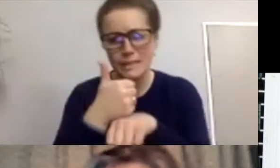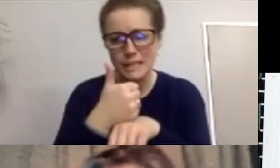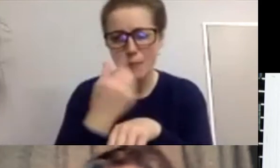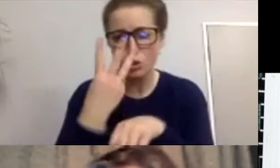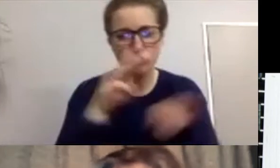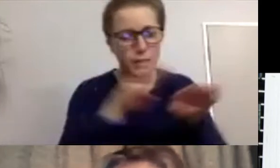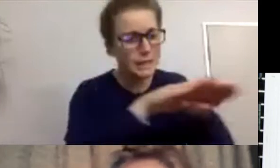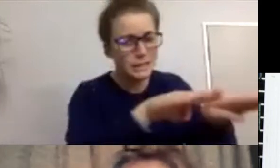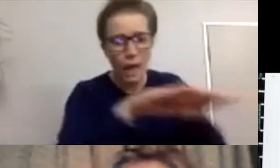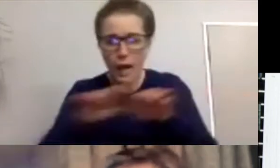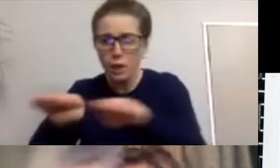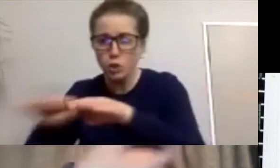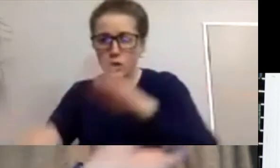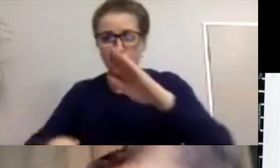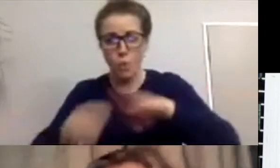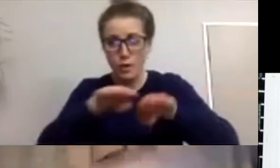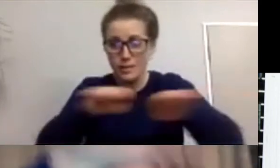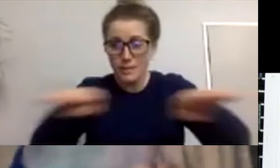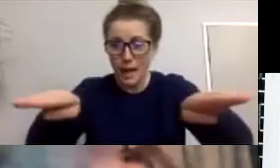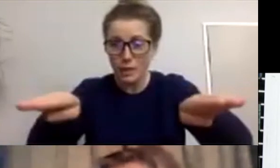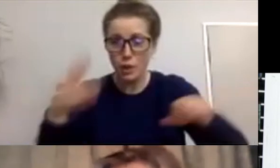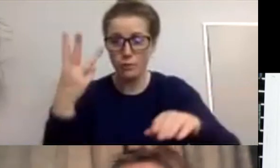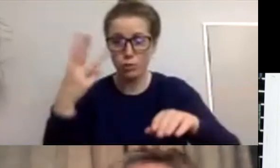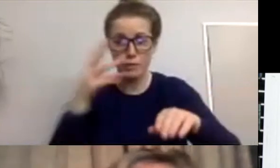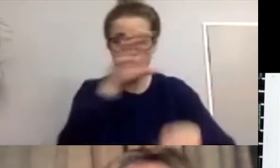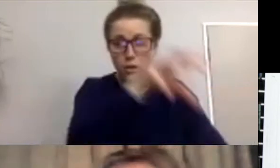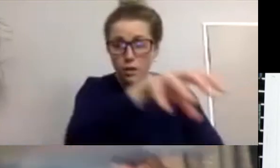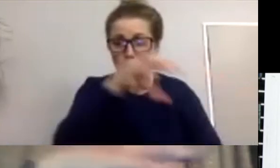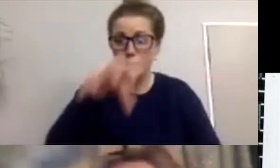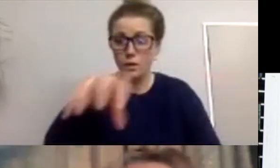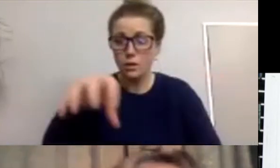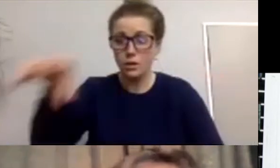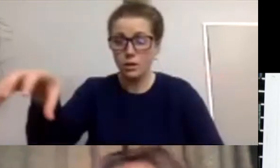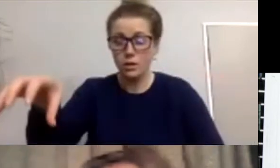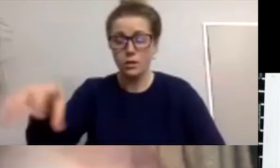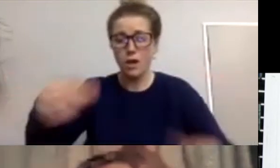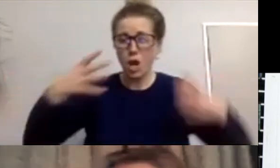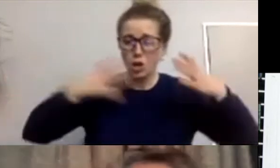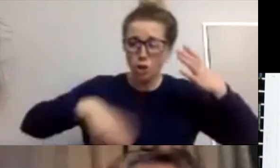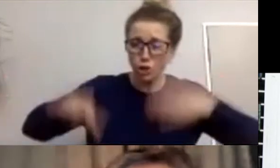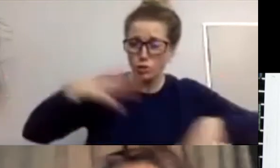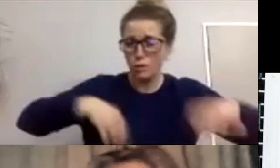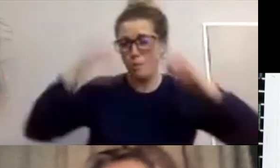it had a full stage with three stations: decor, costumes galore - it was phenomenal.